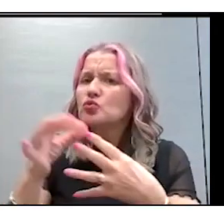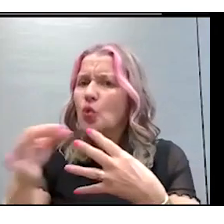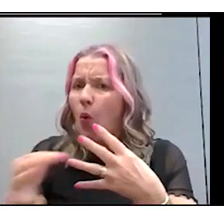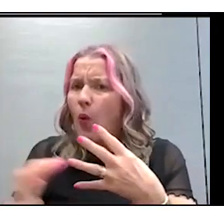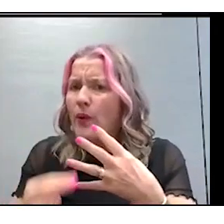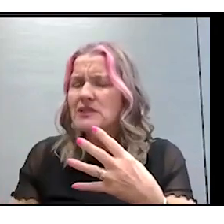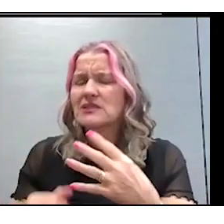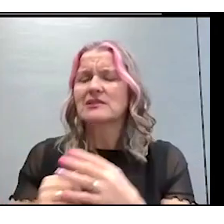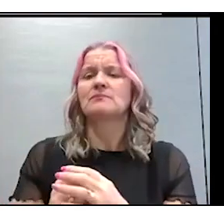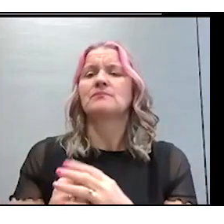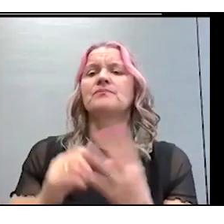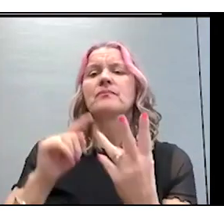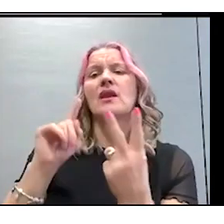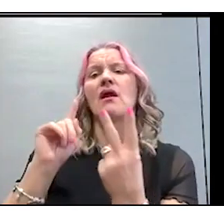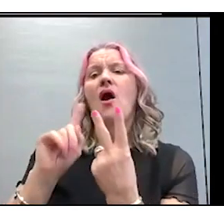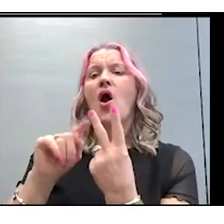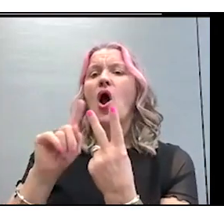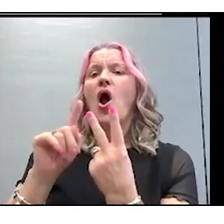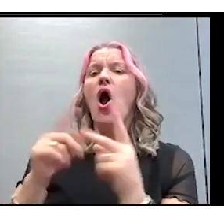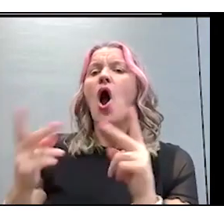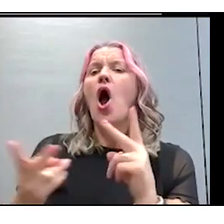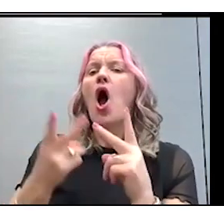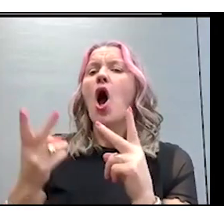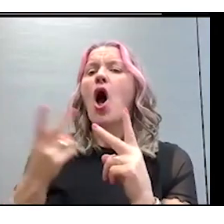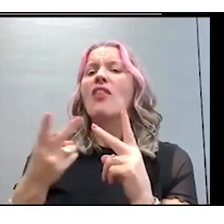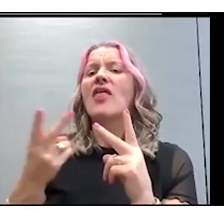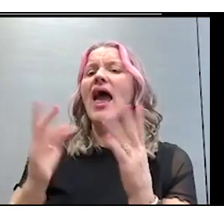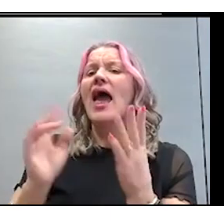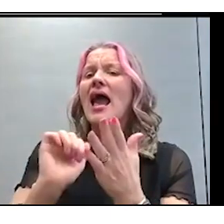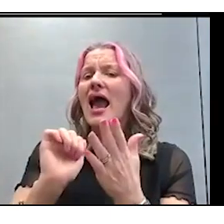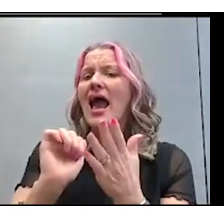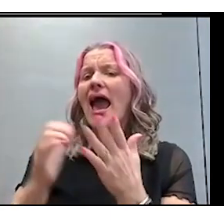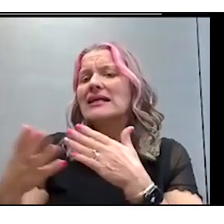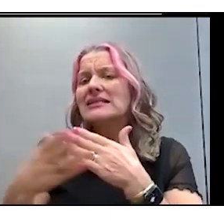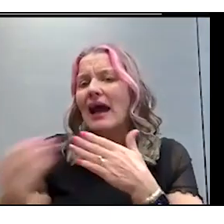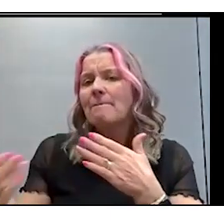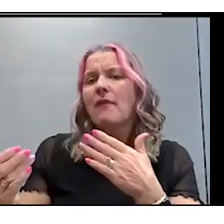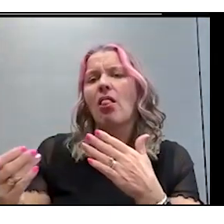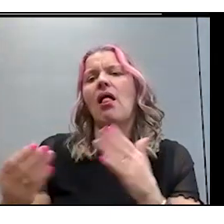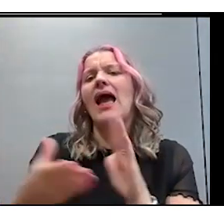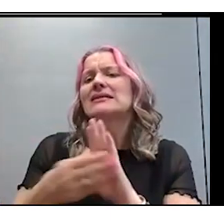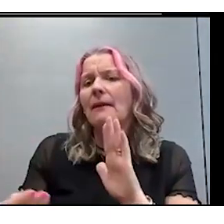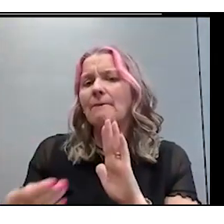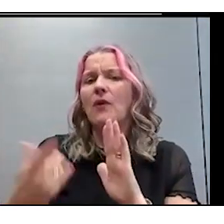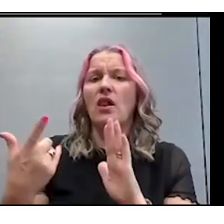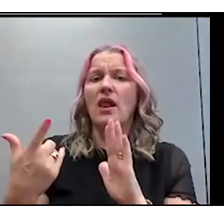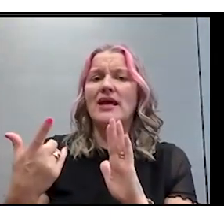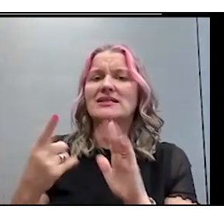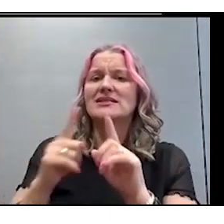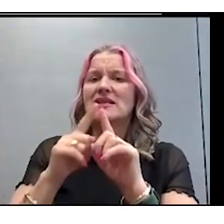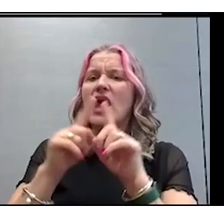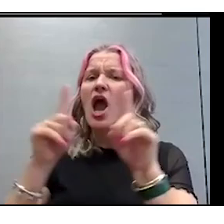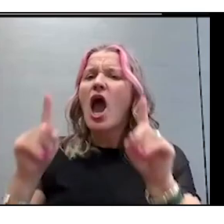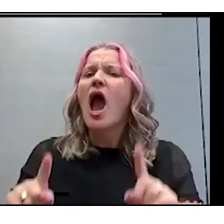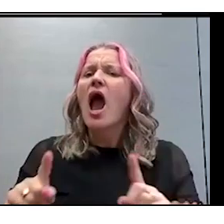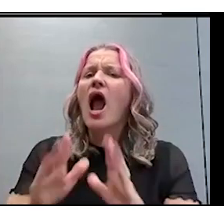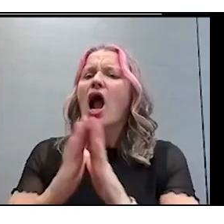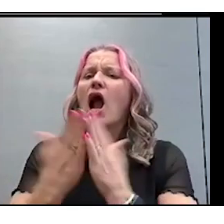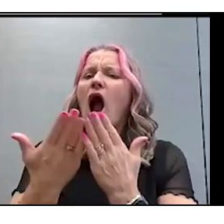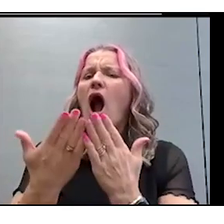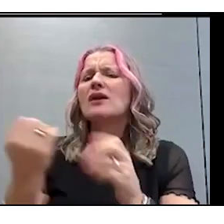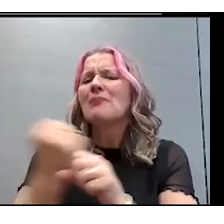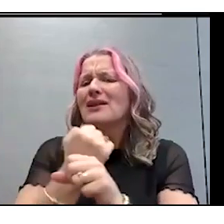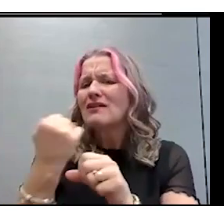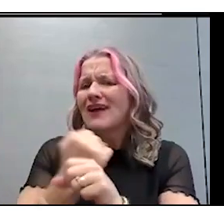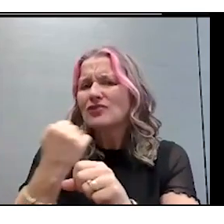Another example is from a car manufacturer in the early days of ChatGPT really or when